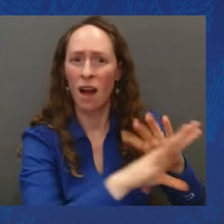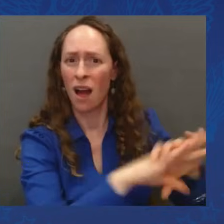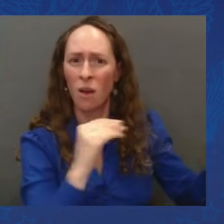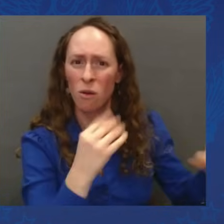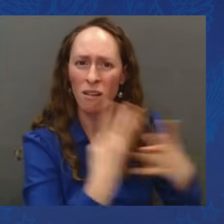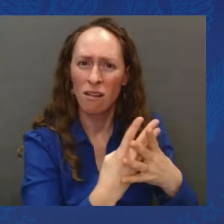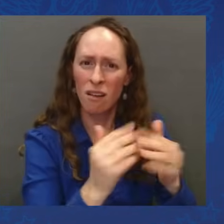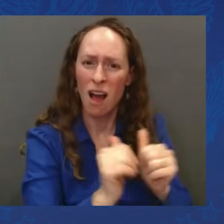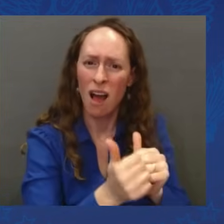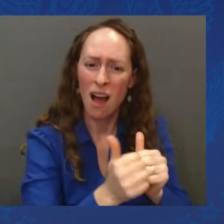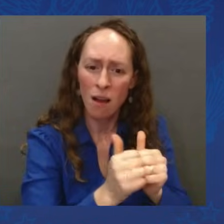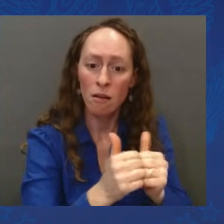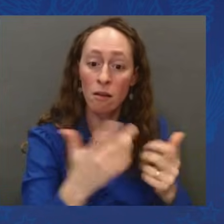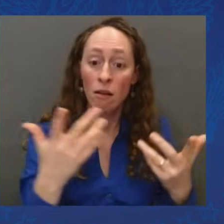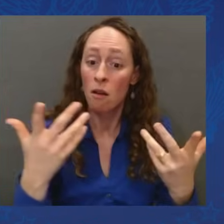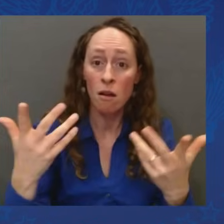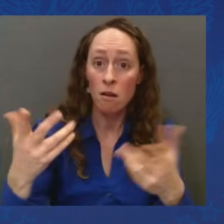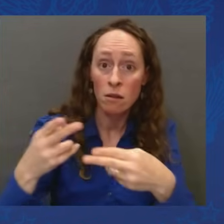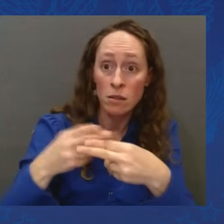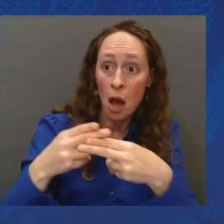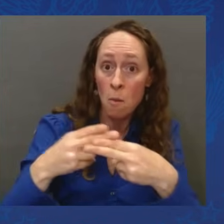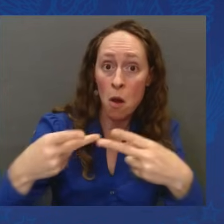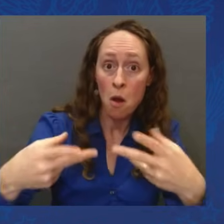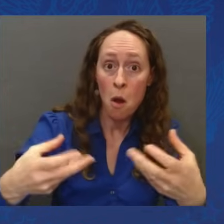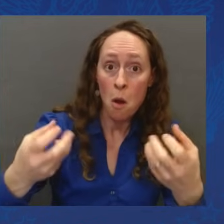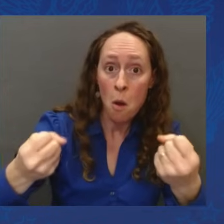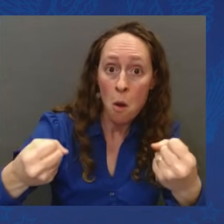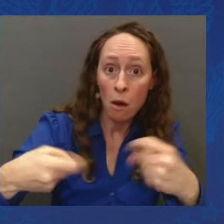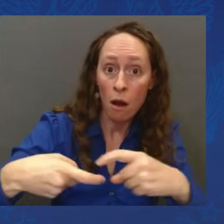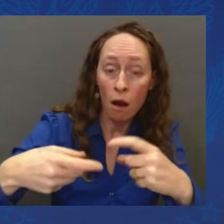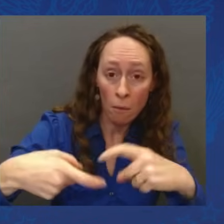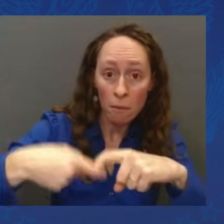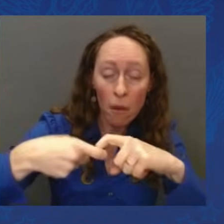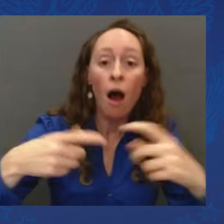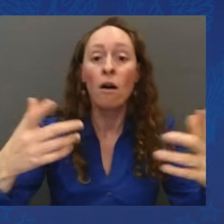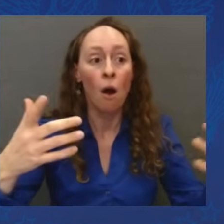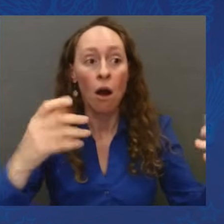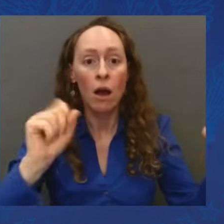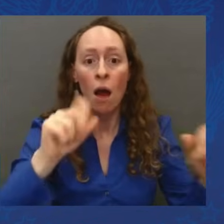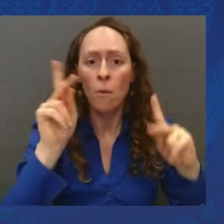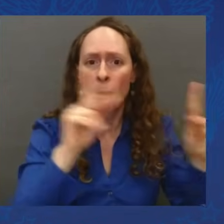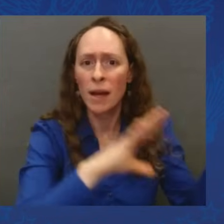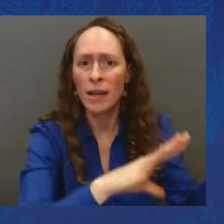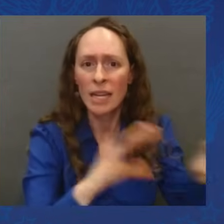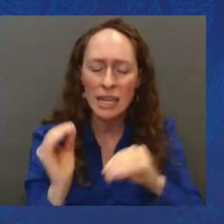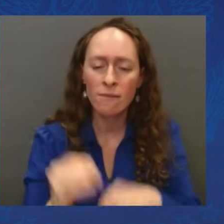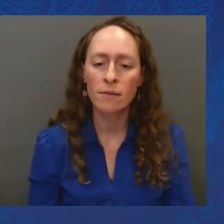And there is somewhere between 50 and 100 hostages there, we think.